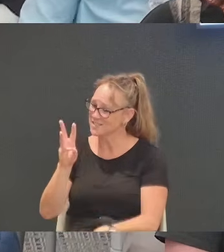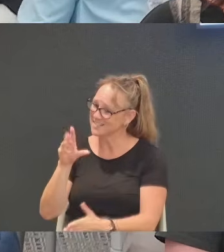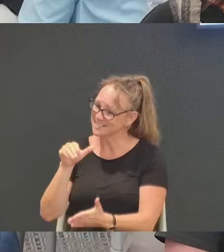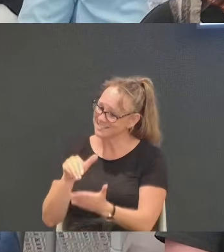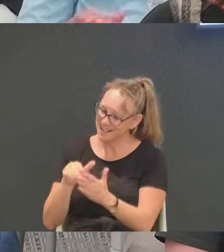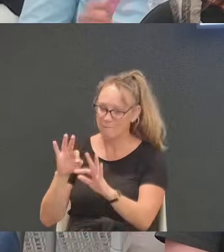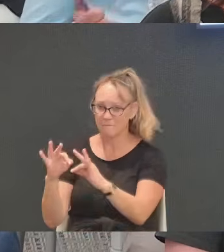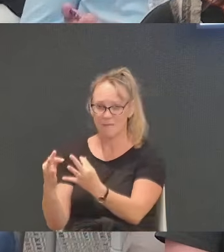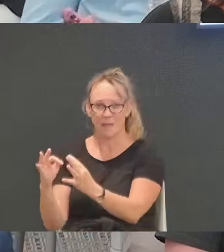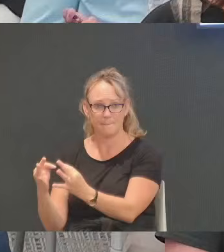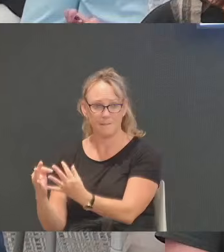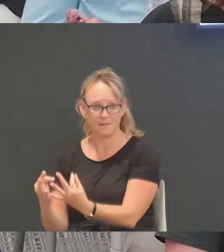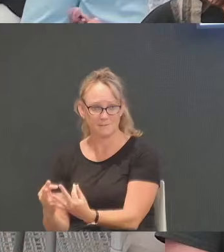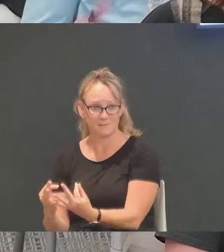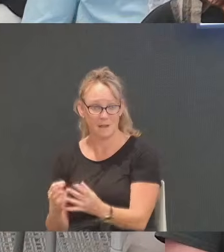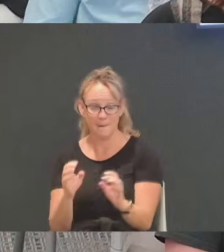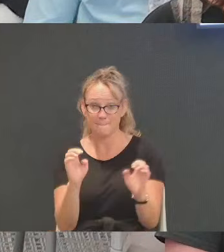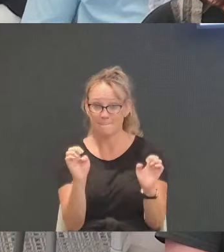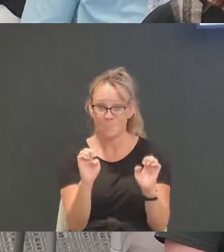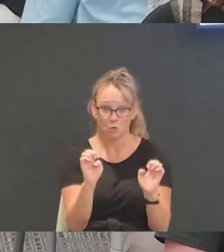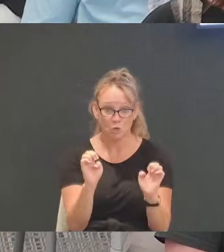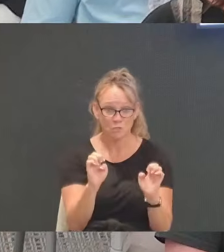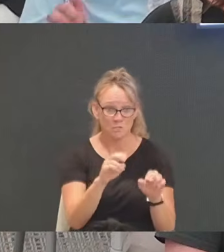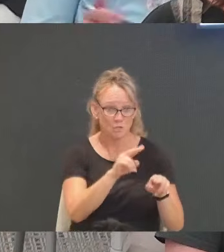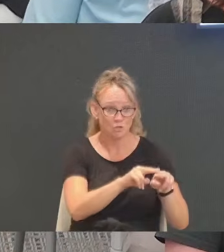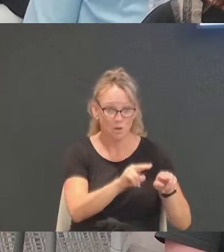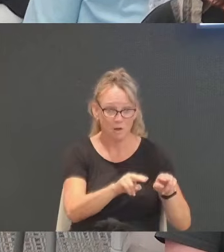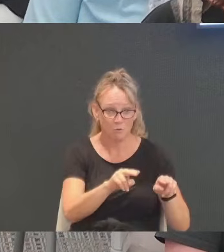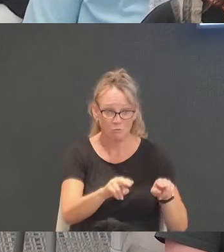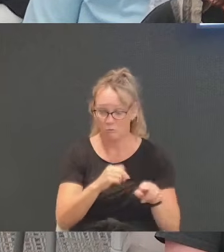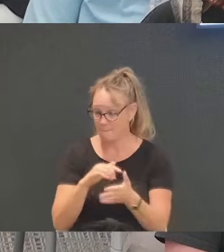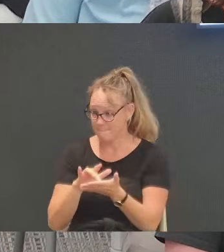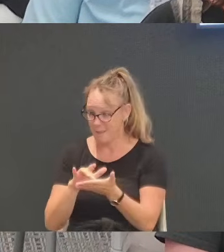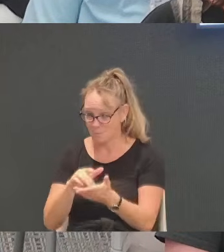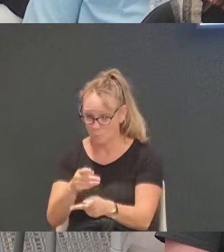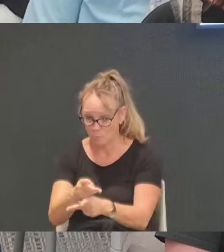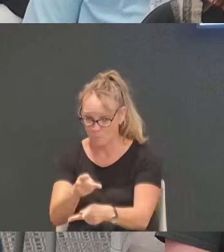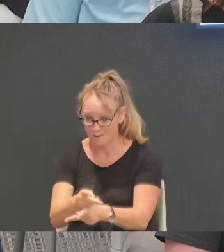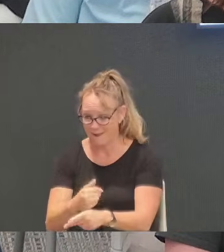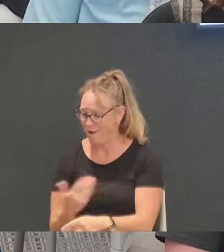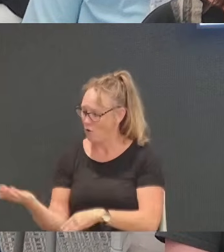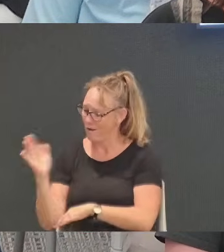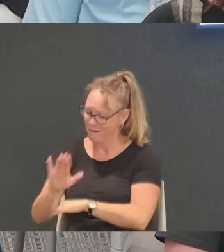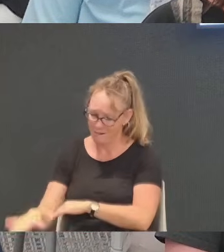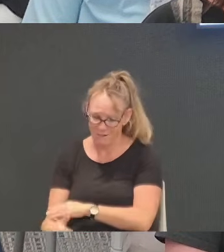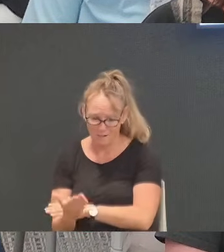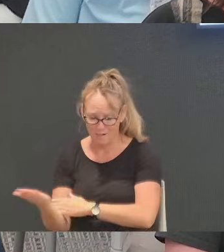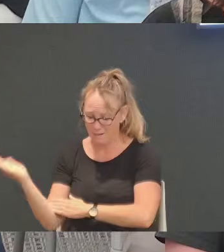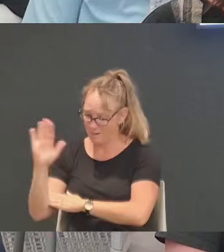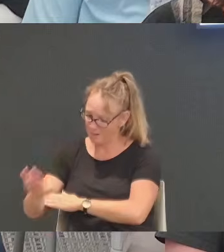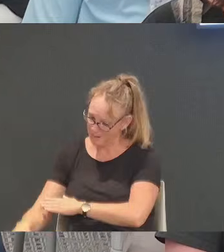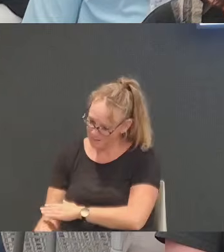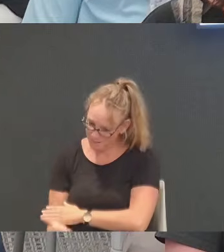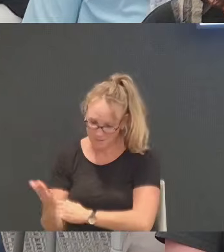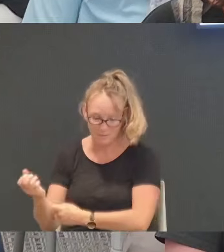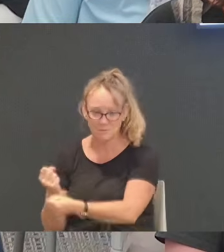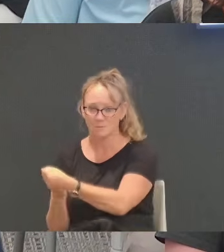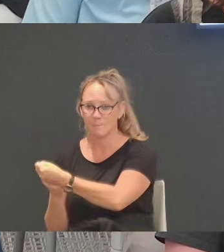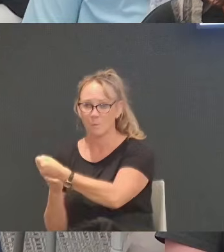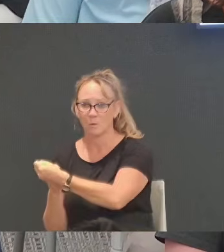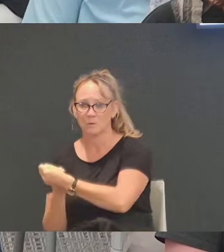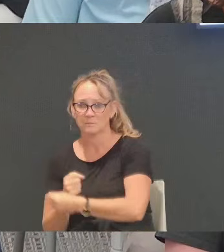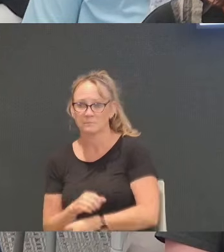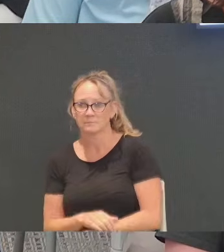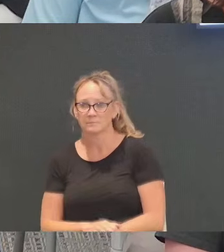for emergency shelter, medical care, 247 abuse hotline and reunification support. at the family